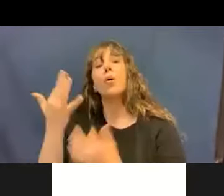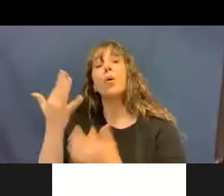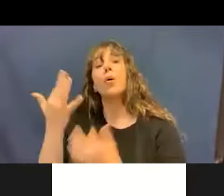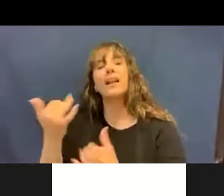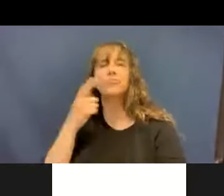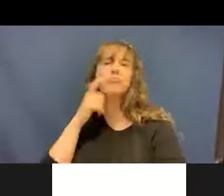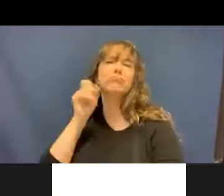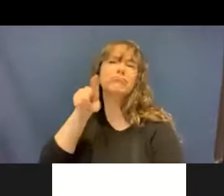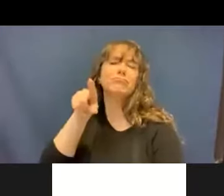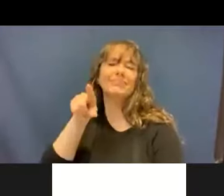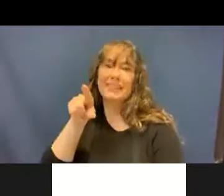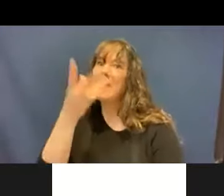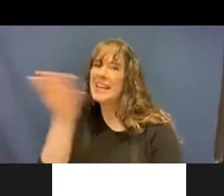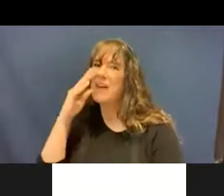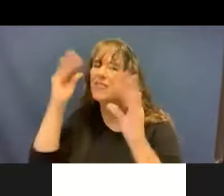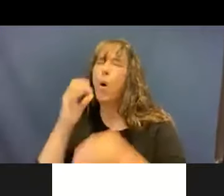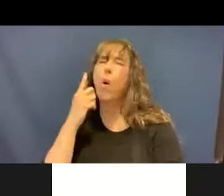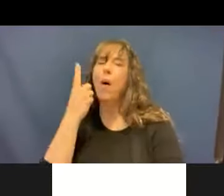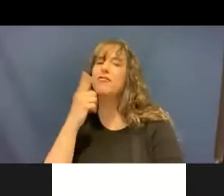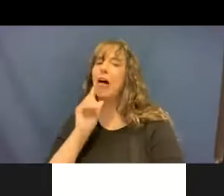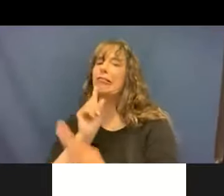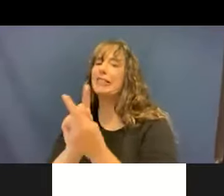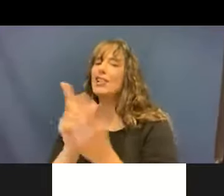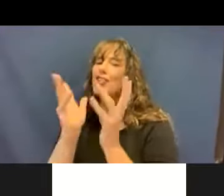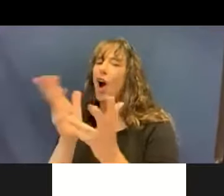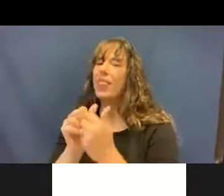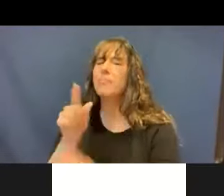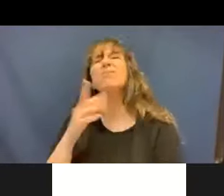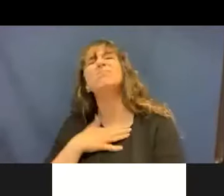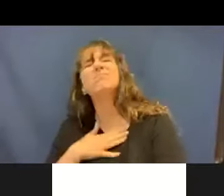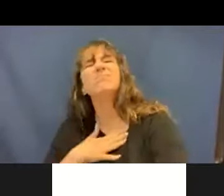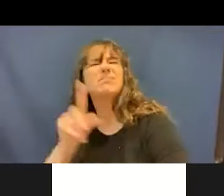And one of them I started talking to. And I asked him this was maybe five years after